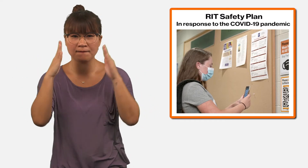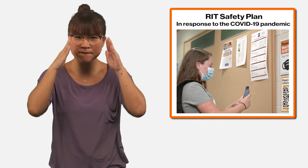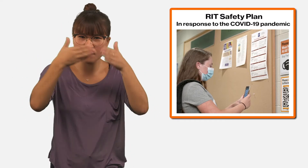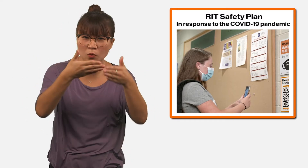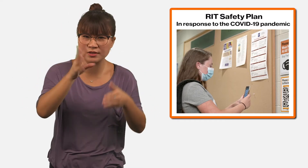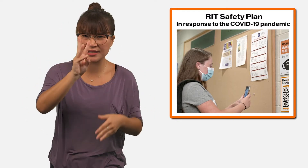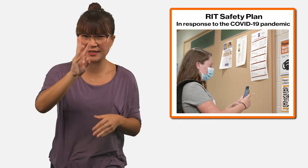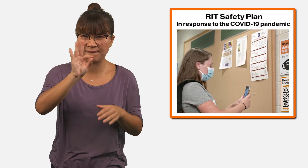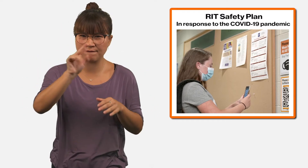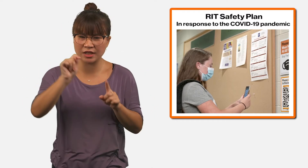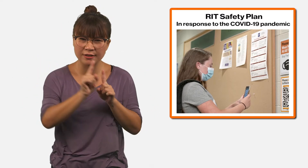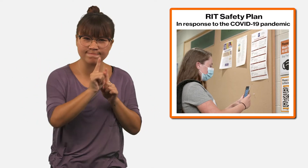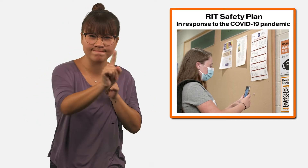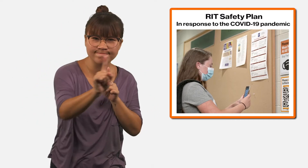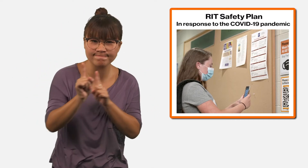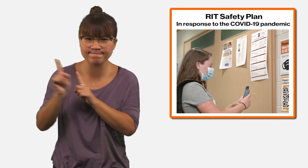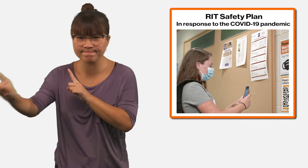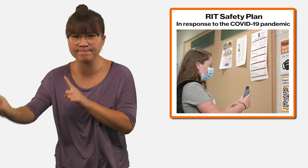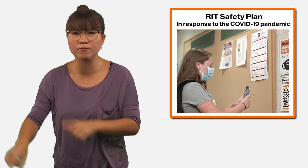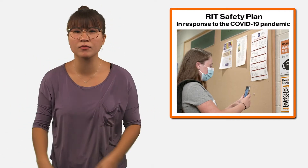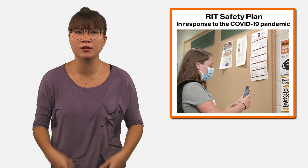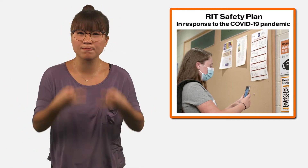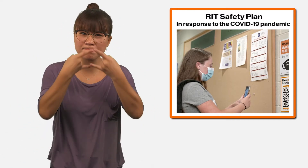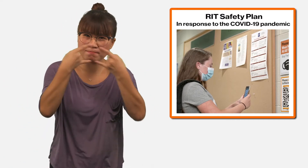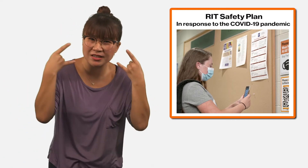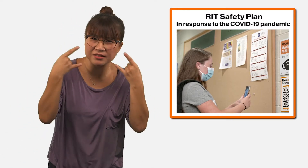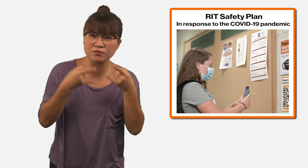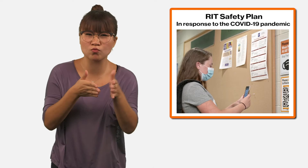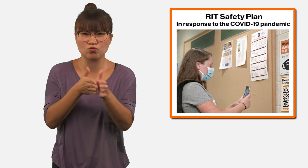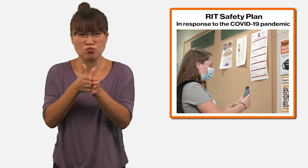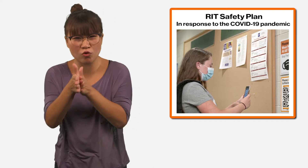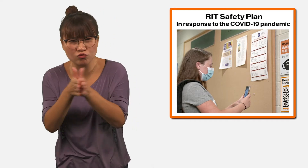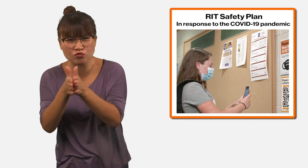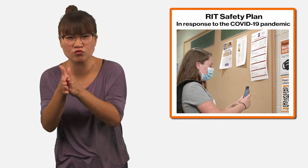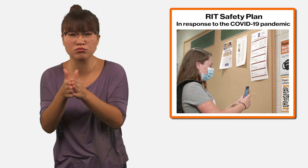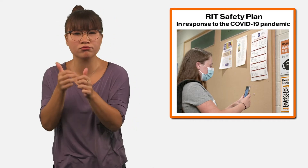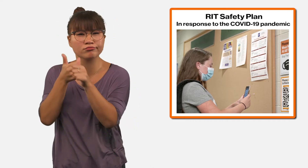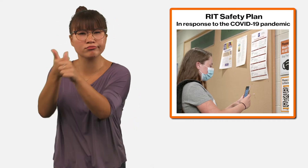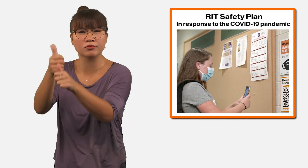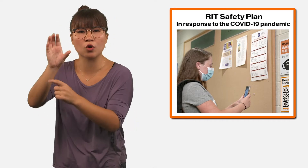We still need to be responsible, focus on keeping 6 feet apart from others,